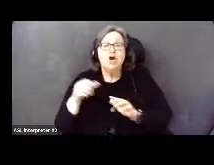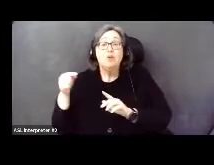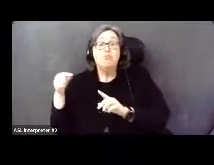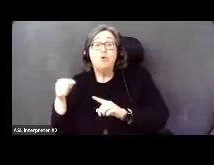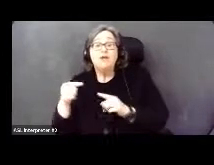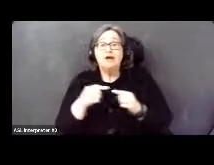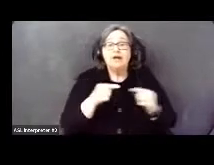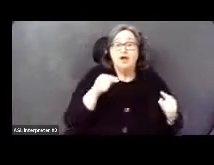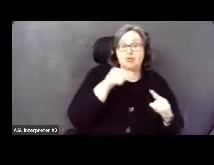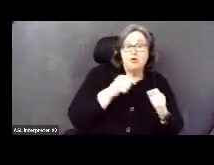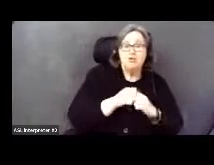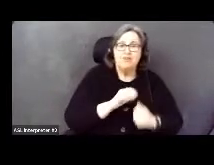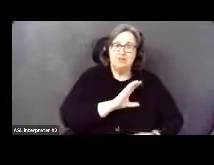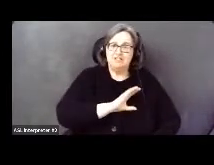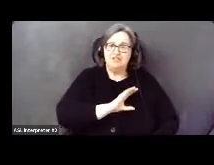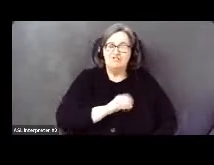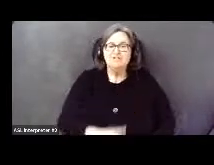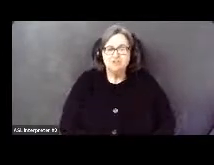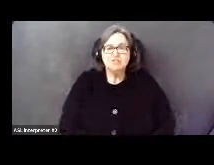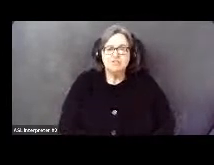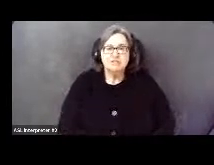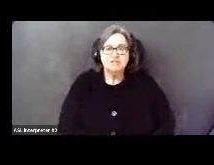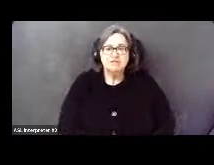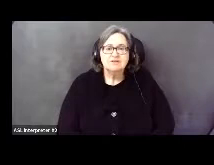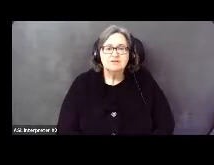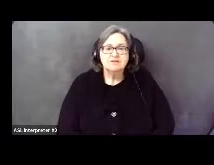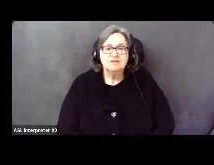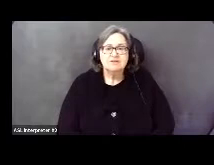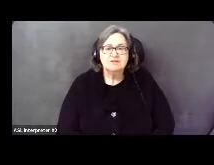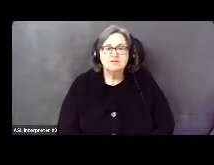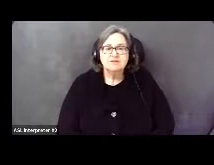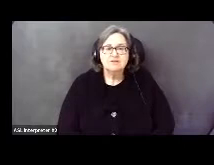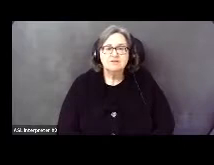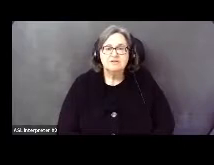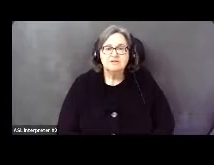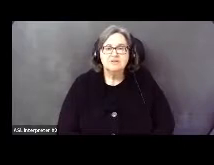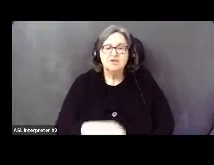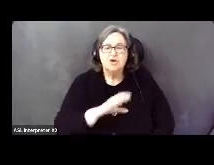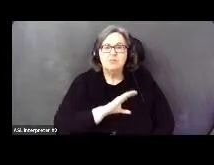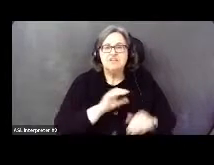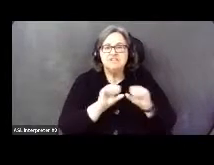police officer in a police station. That was the first time I was in the police station